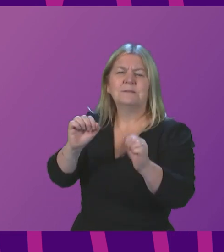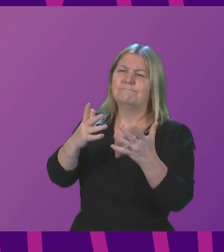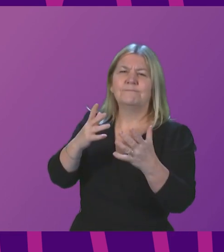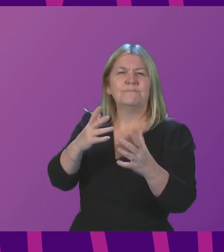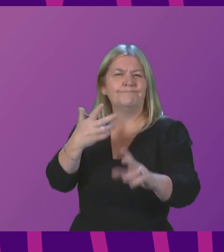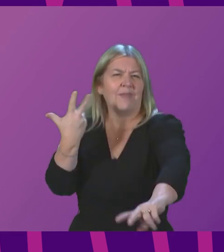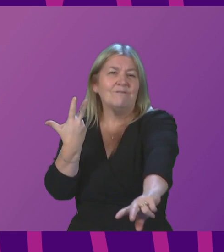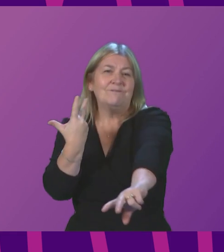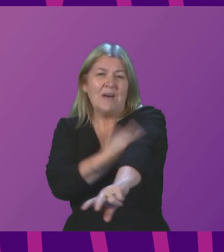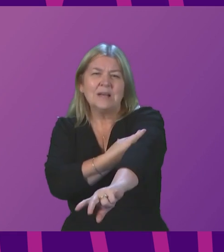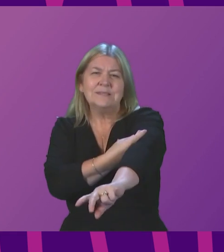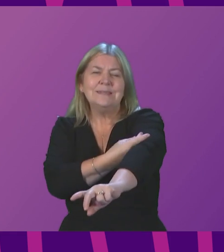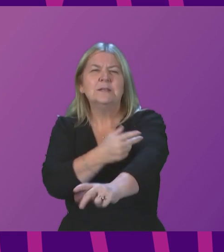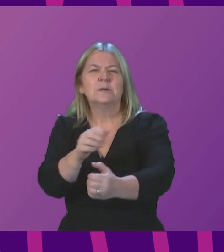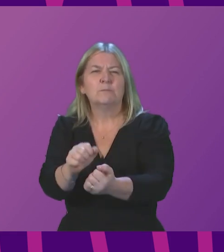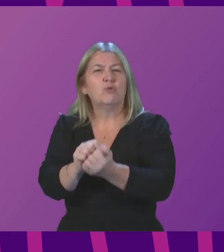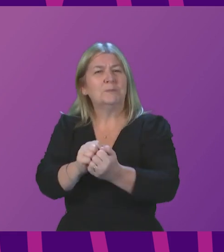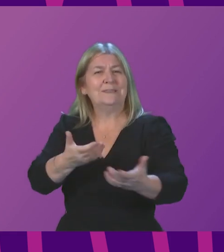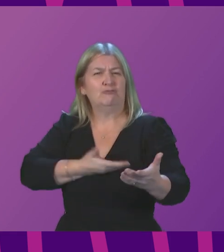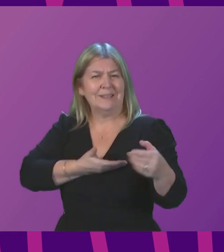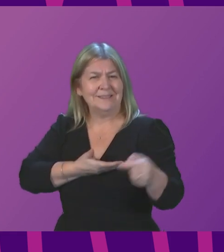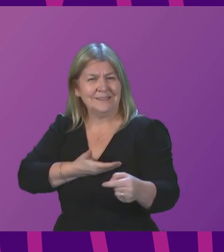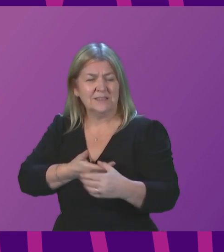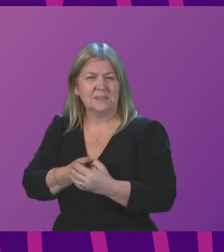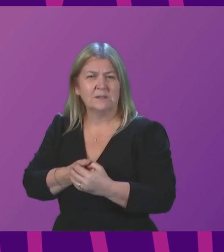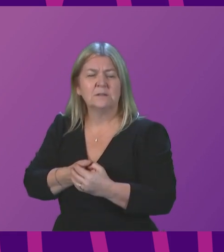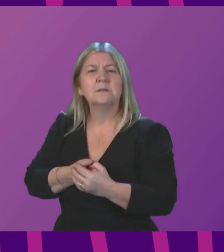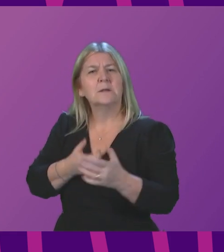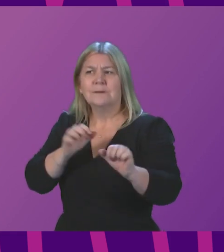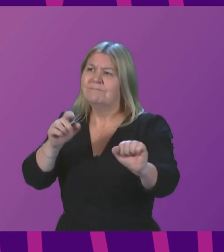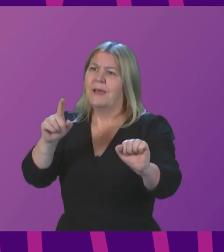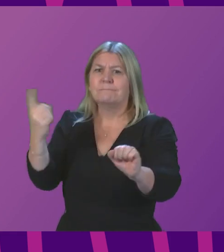I have written to the Prime Minister about the issue. I think that I said in the chamber